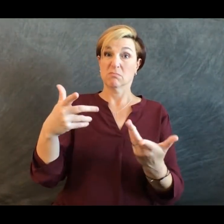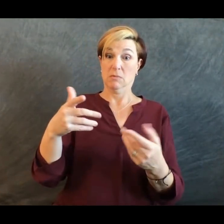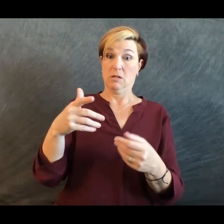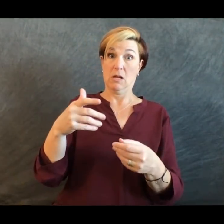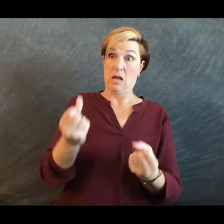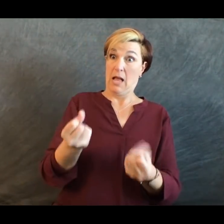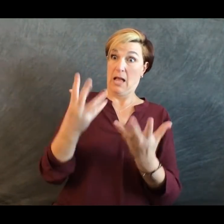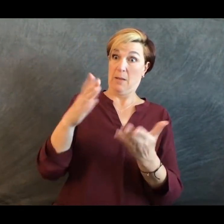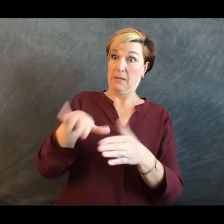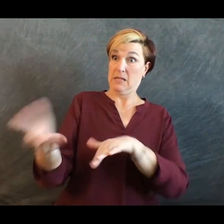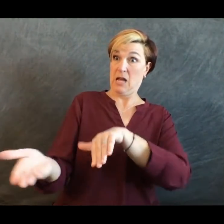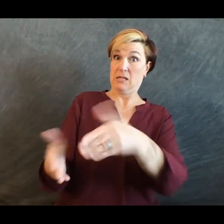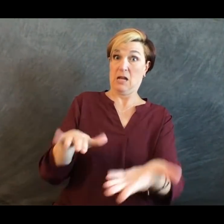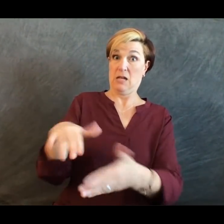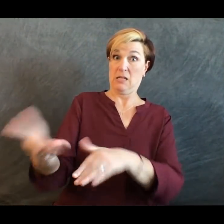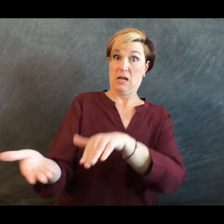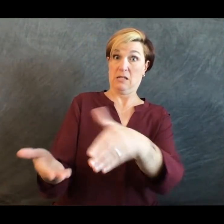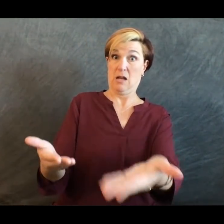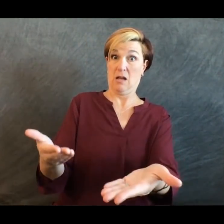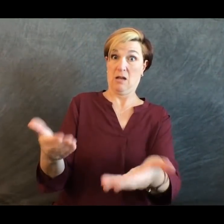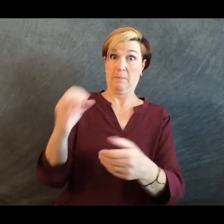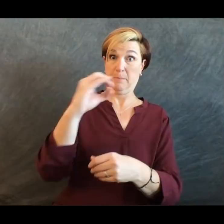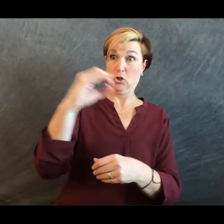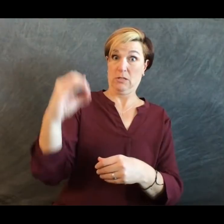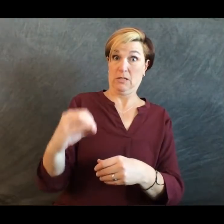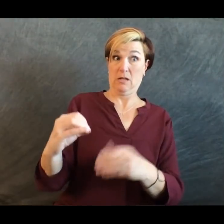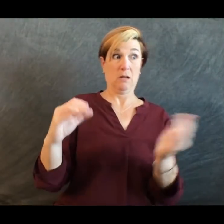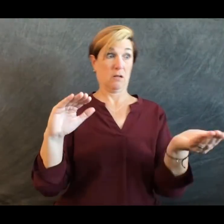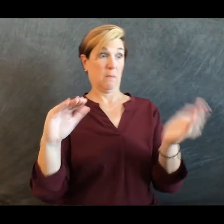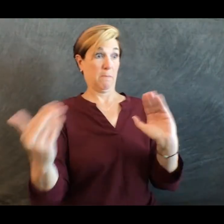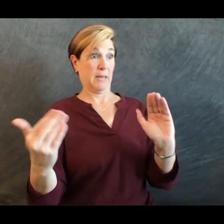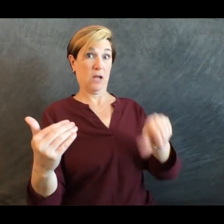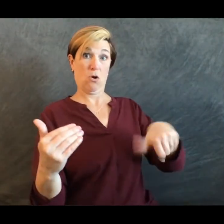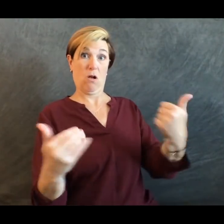to other countries my administration is closely monitoring the data on the